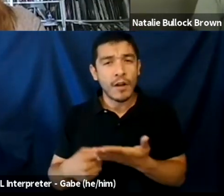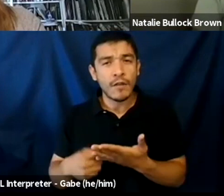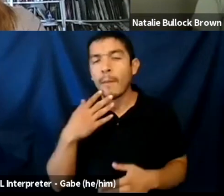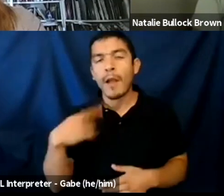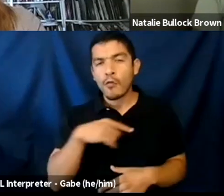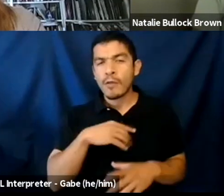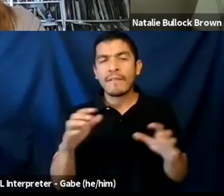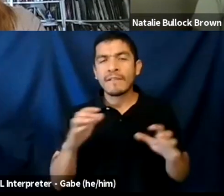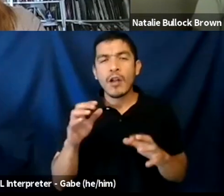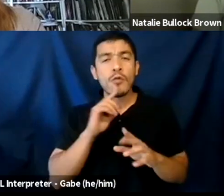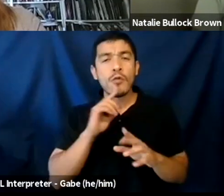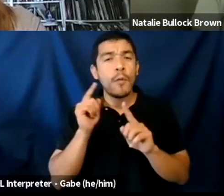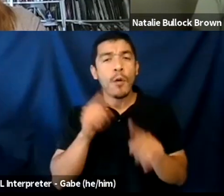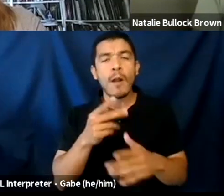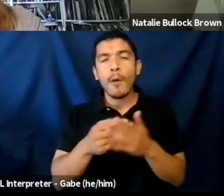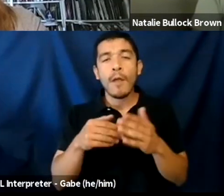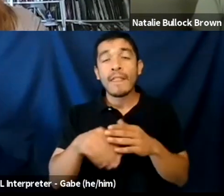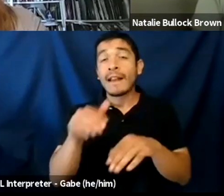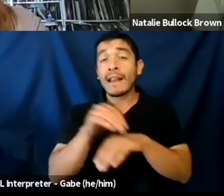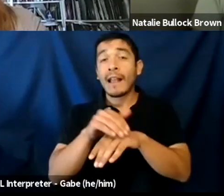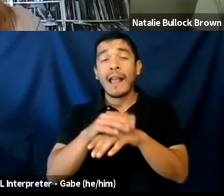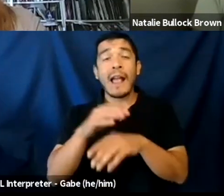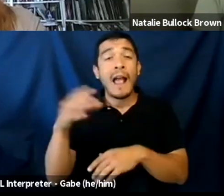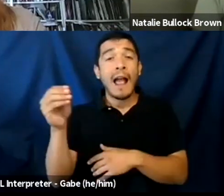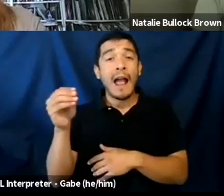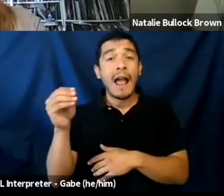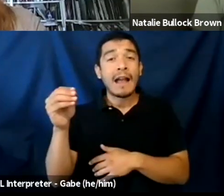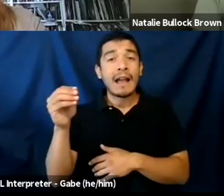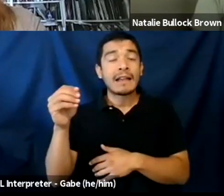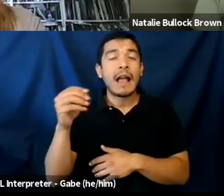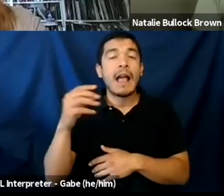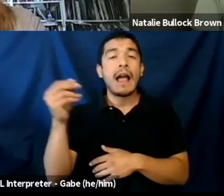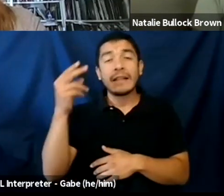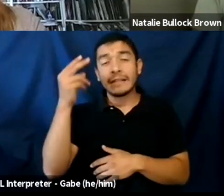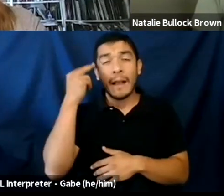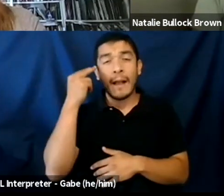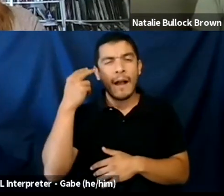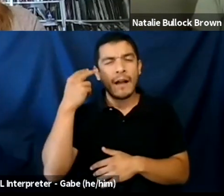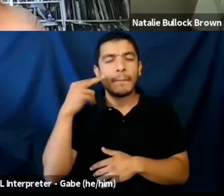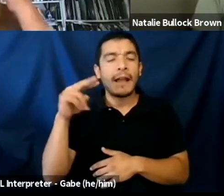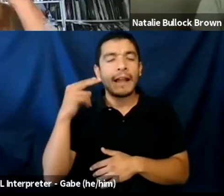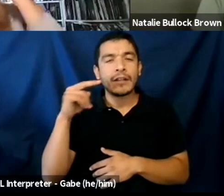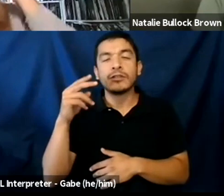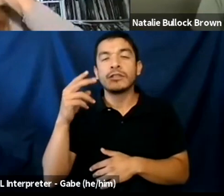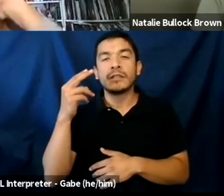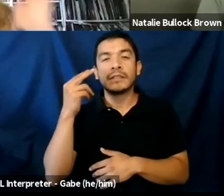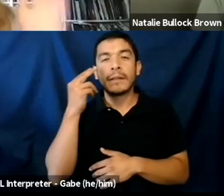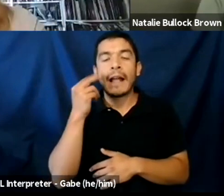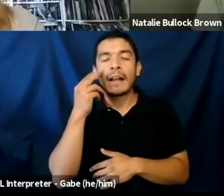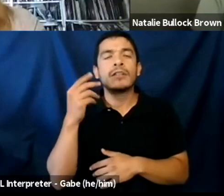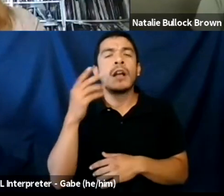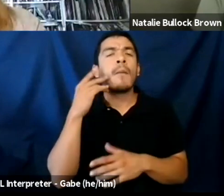both in English and Spanish, is that a lot of the participants who were immigrants here,